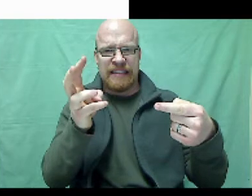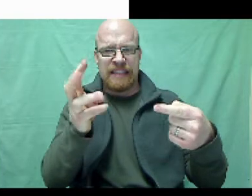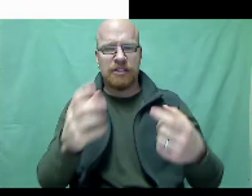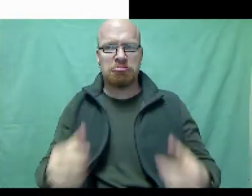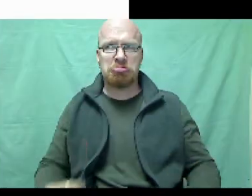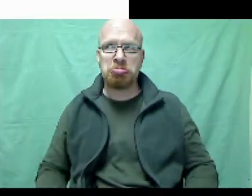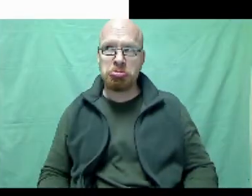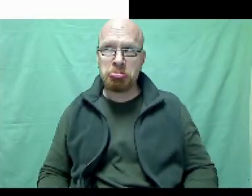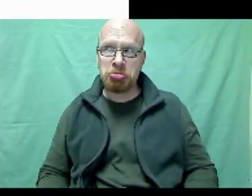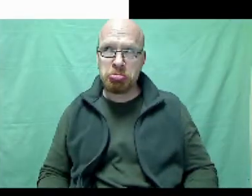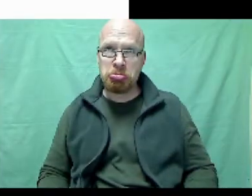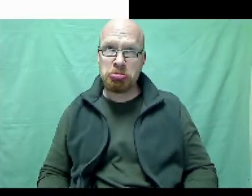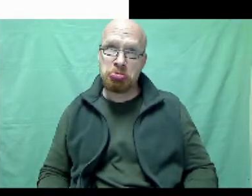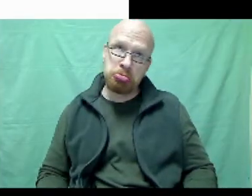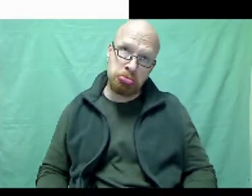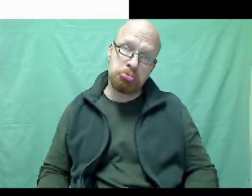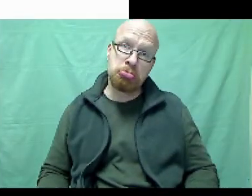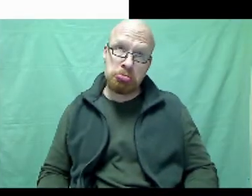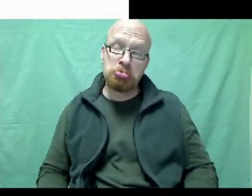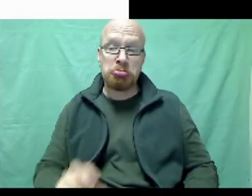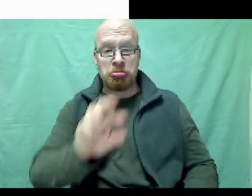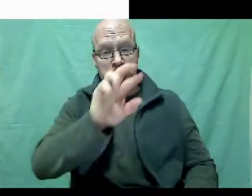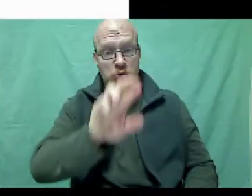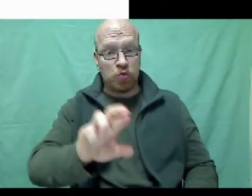Well, the square root of 16, there is one of those.